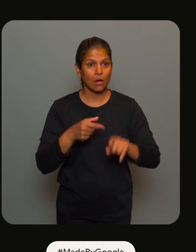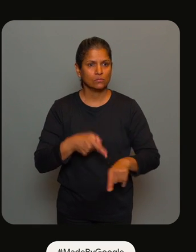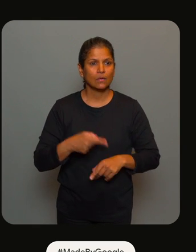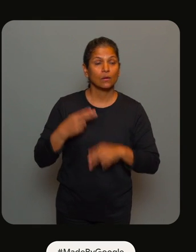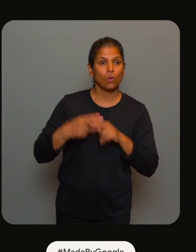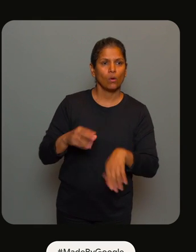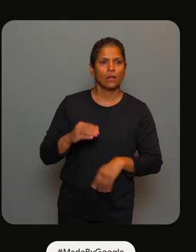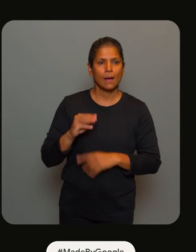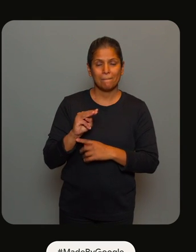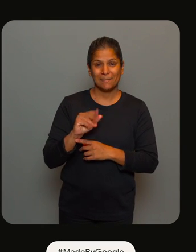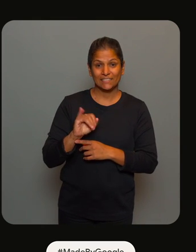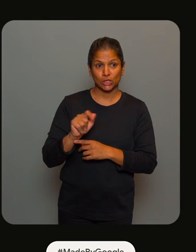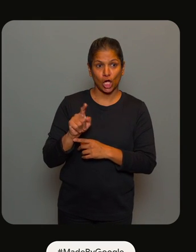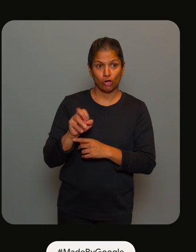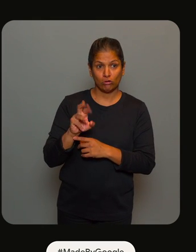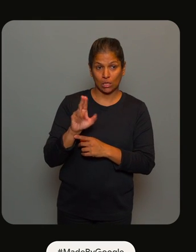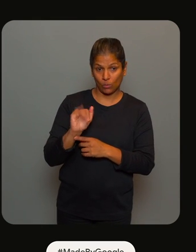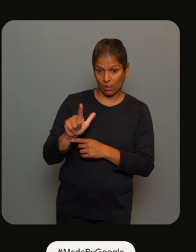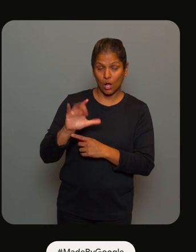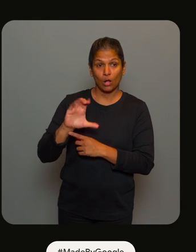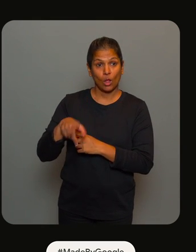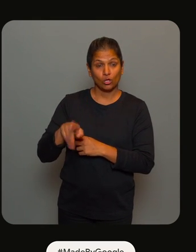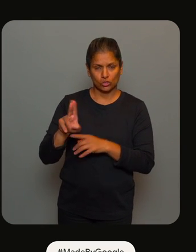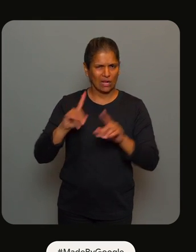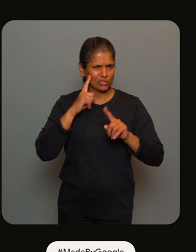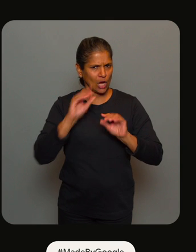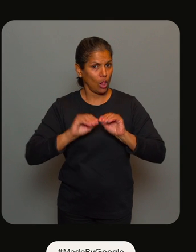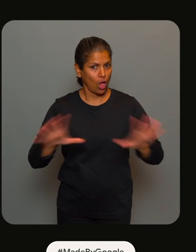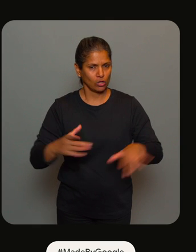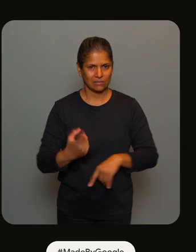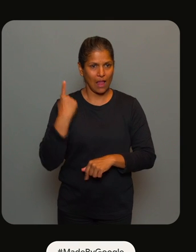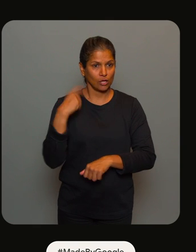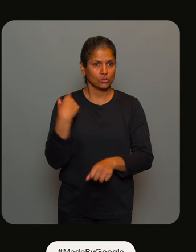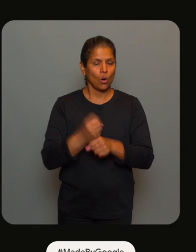last year. Material You is an innovative approach to software design that